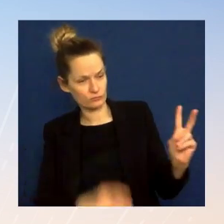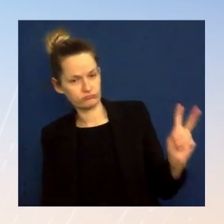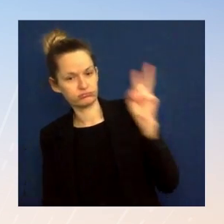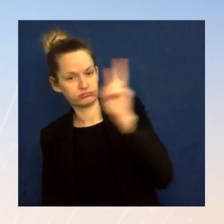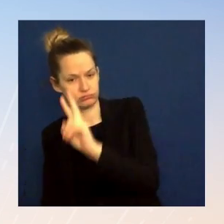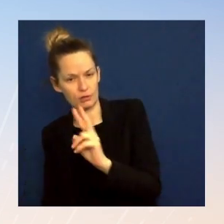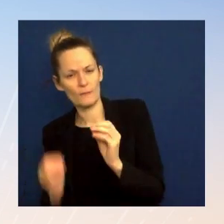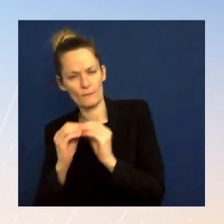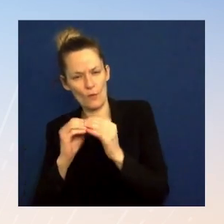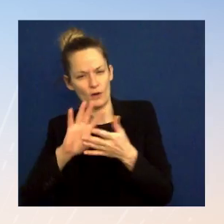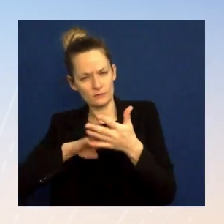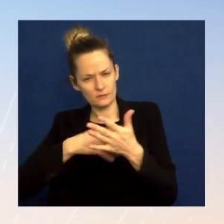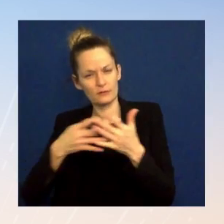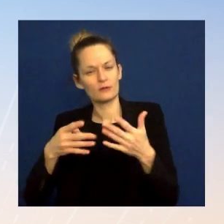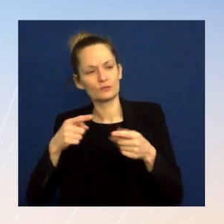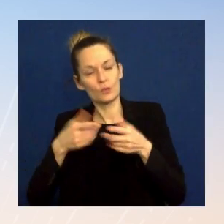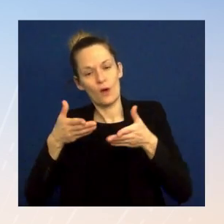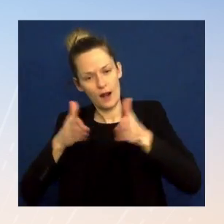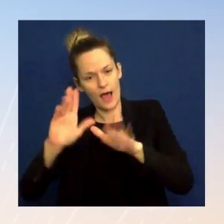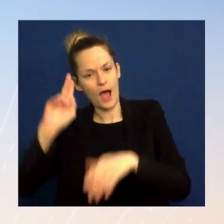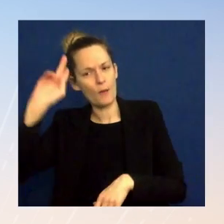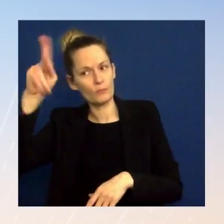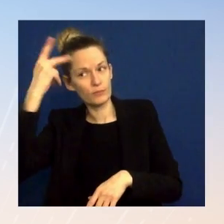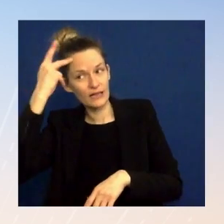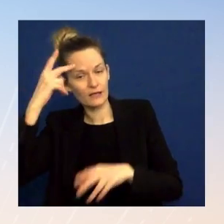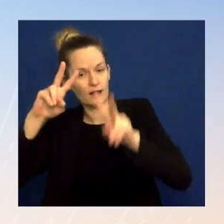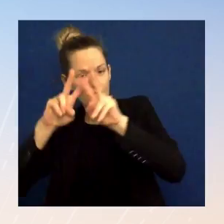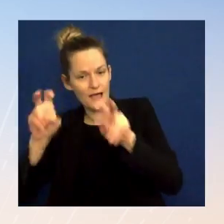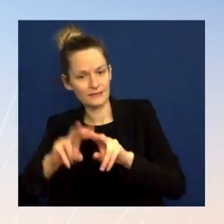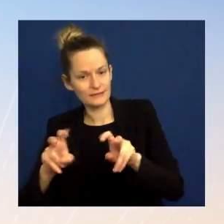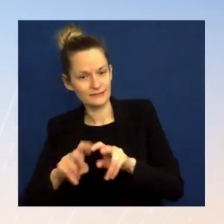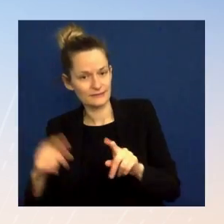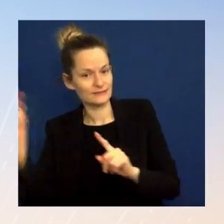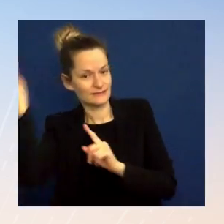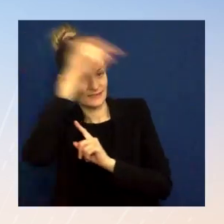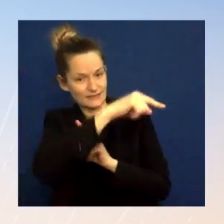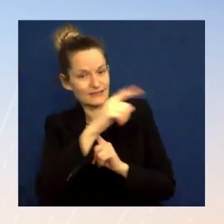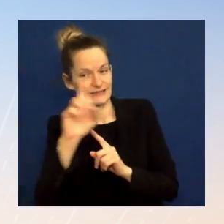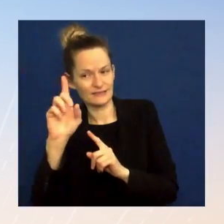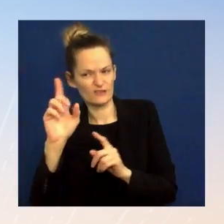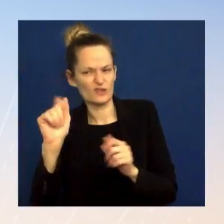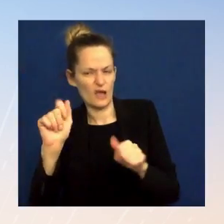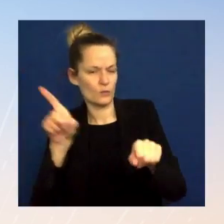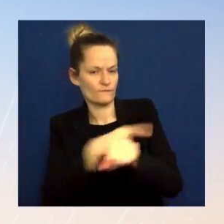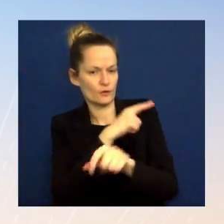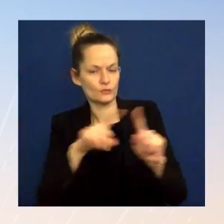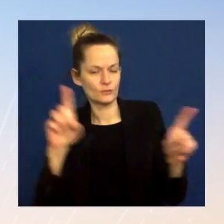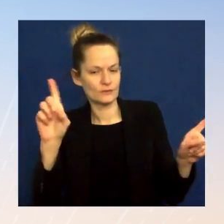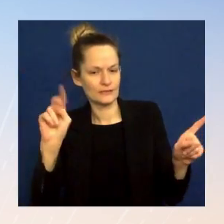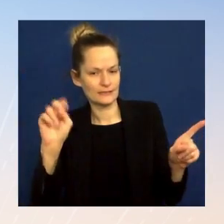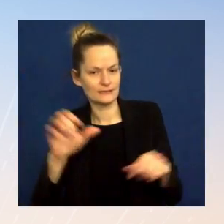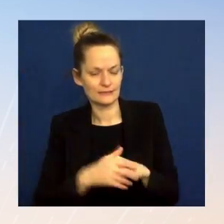The Press: And then, obviously, on the trip: Former President Obama is going to be going to Scotland. I'm just curious -- to Glasgow, I should say -- I'm just curious: